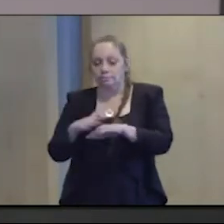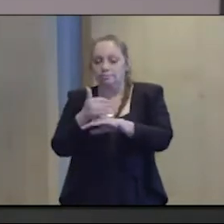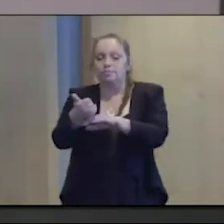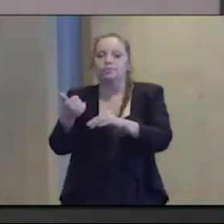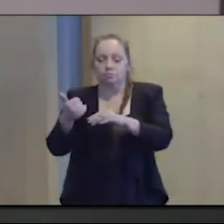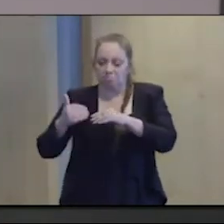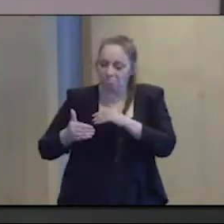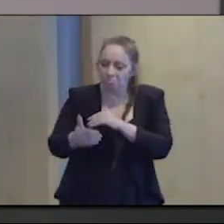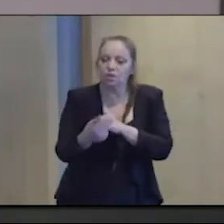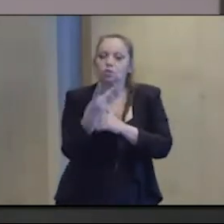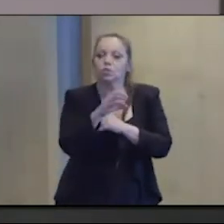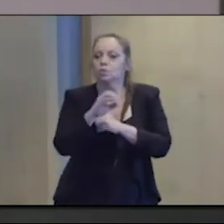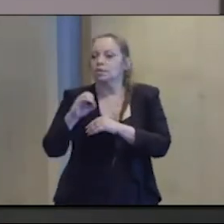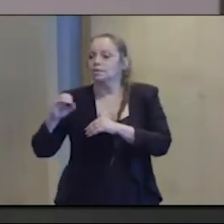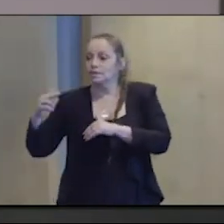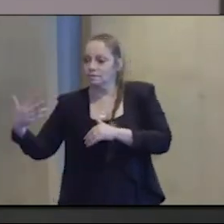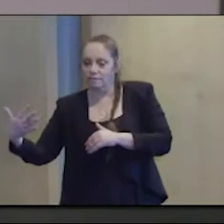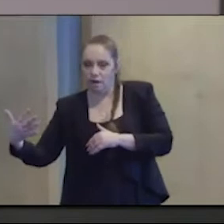and we'll kind of explore a little bit about why that's important